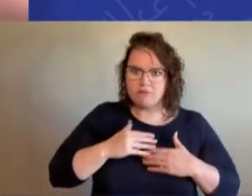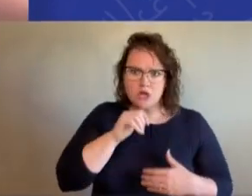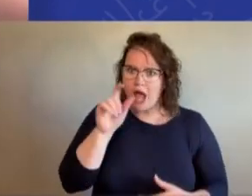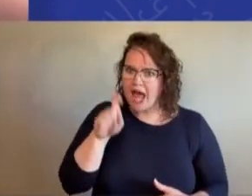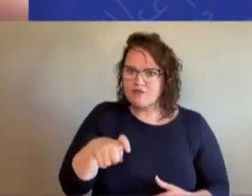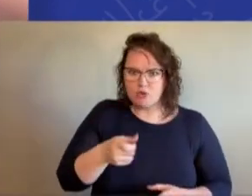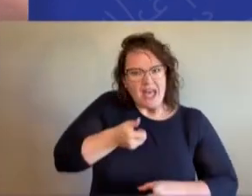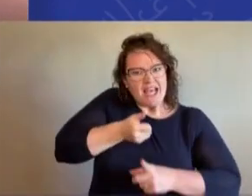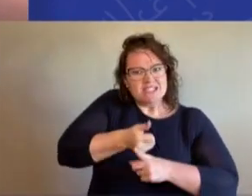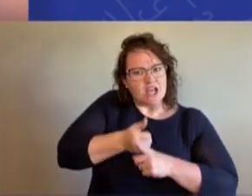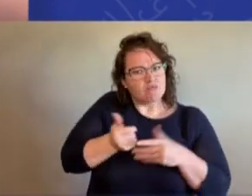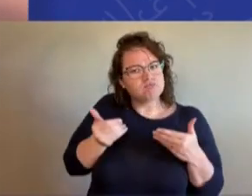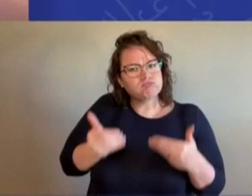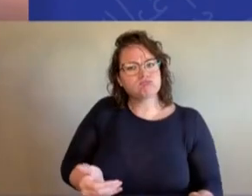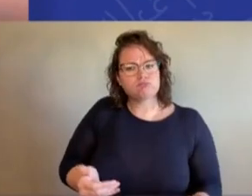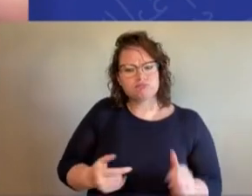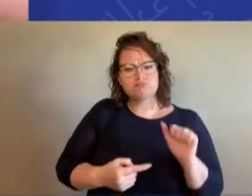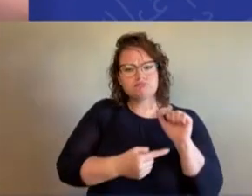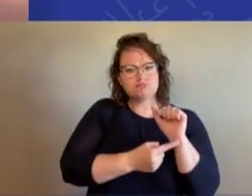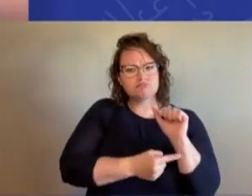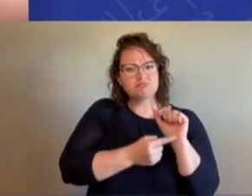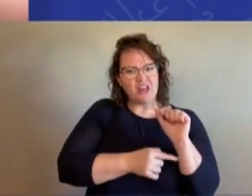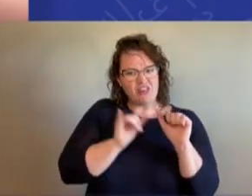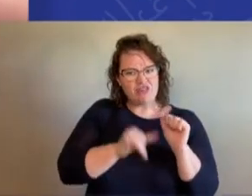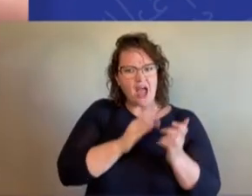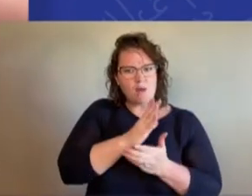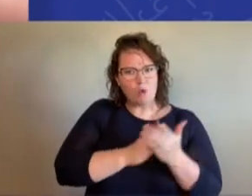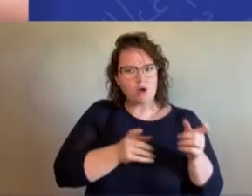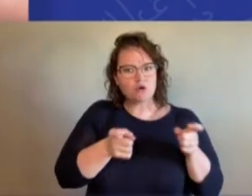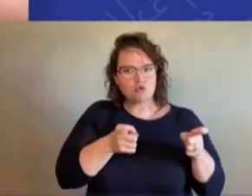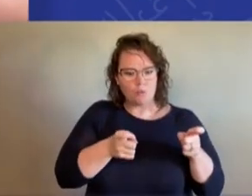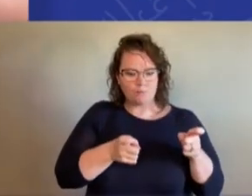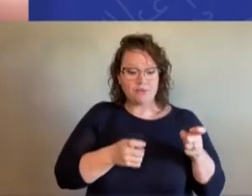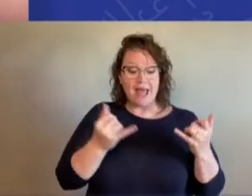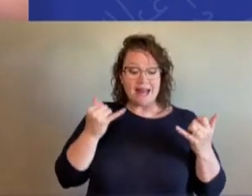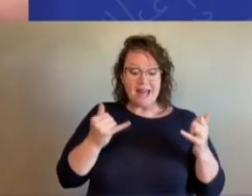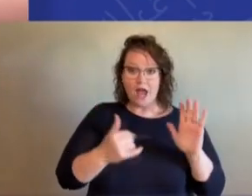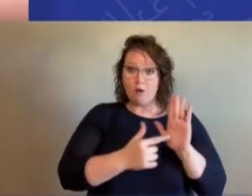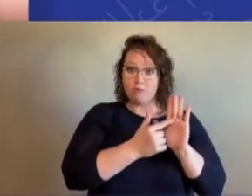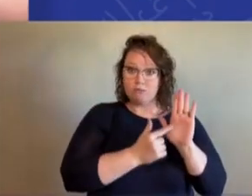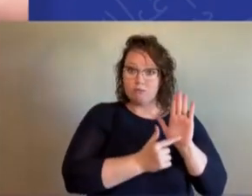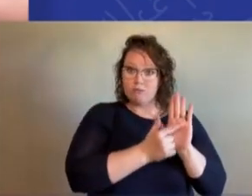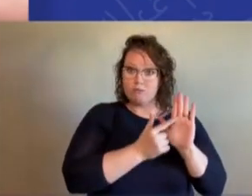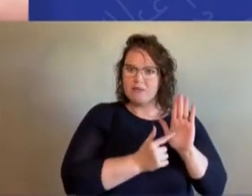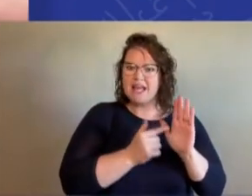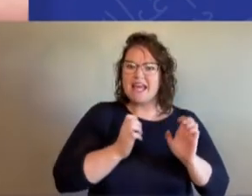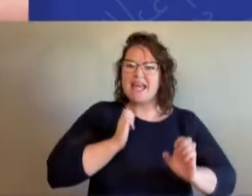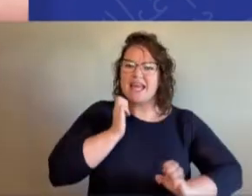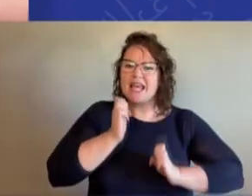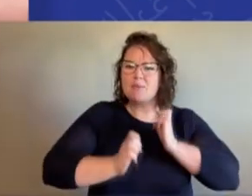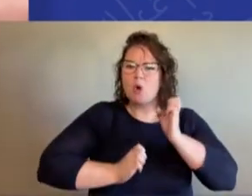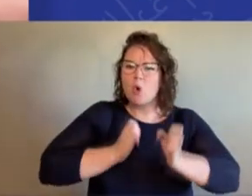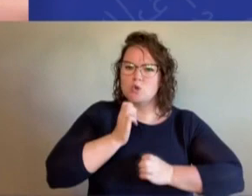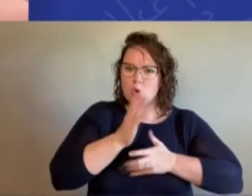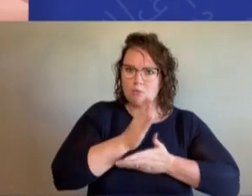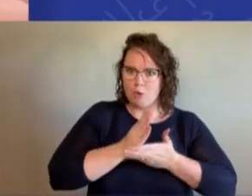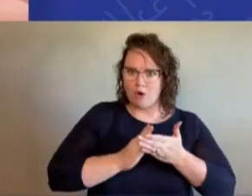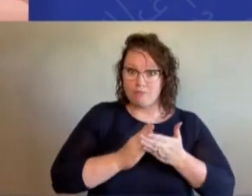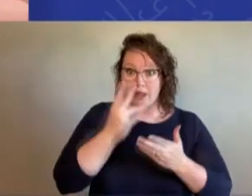heart is beating, our food is digesting, and none of us are having to think about that. That is all in our